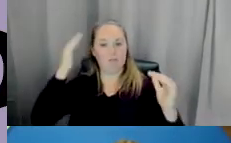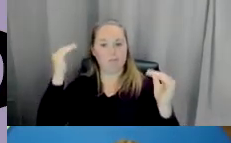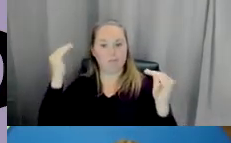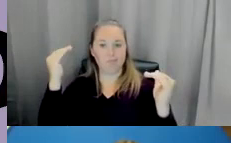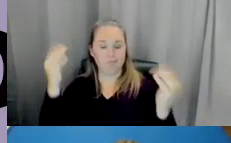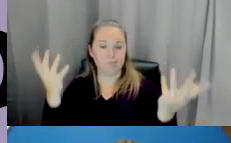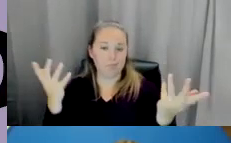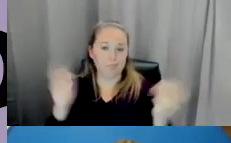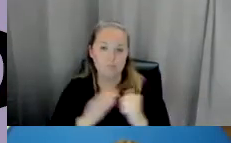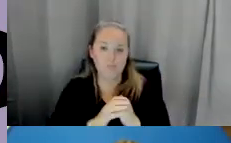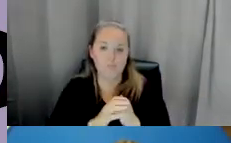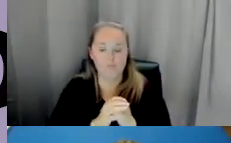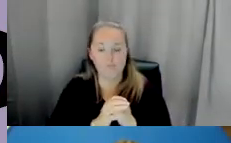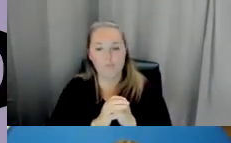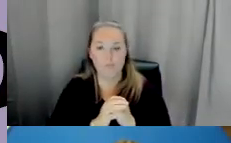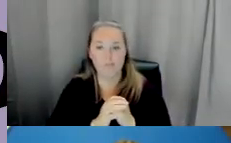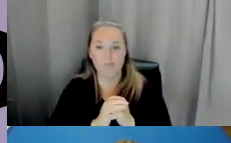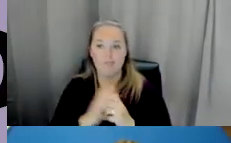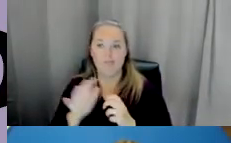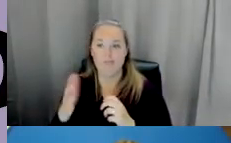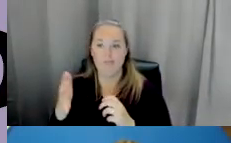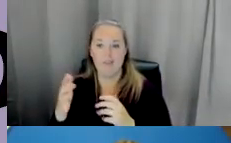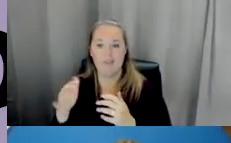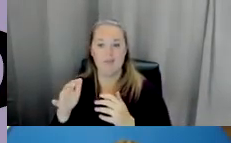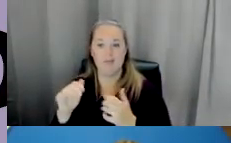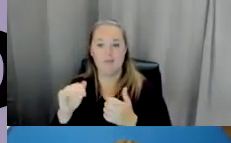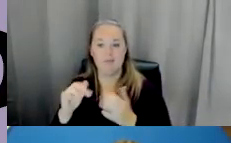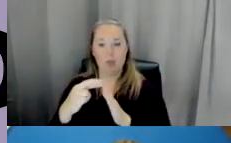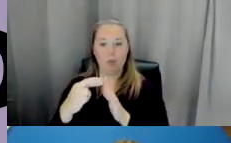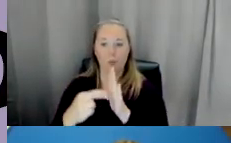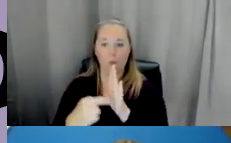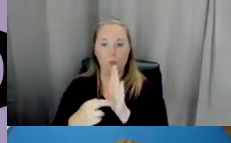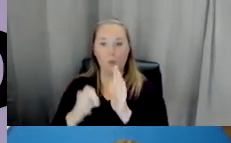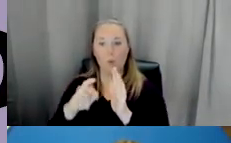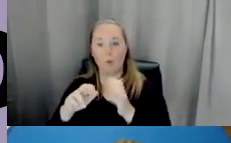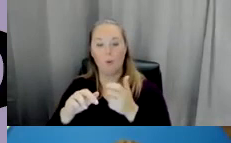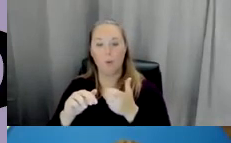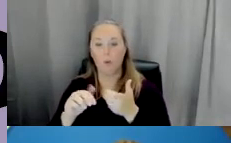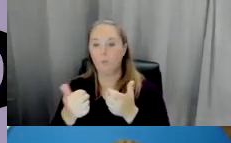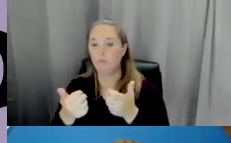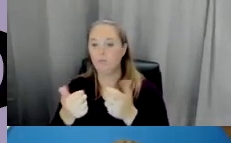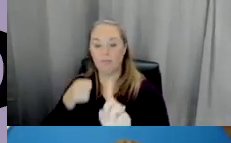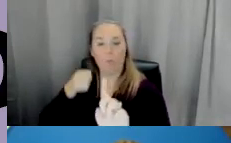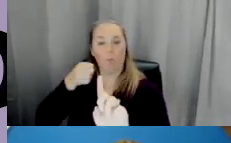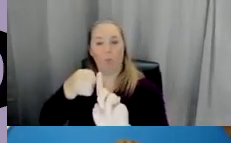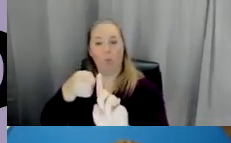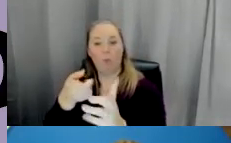RELATED TO THAT BY SHARING OUT WITH THE COMMUNITY. SO, THAT'S THE LEVEL OF SPECIFICITY AND EXPECTATION